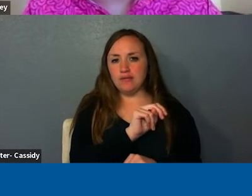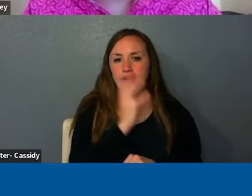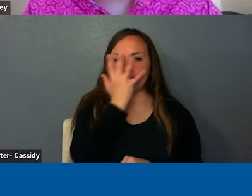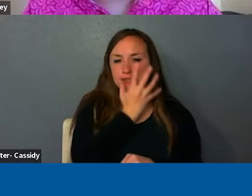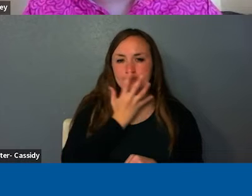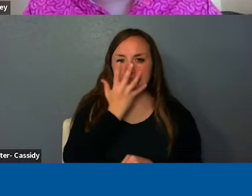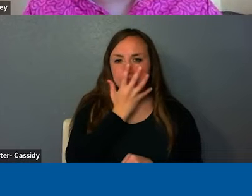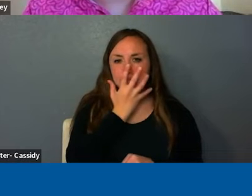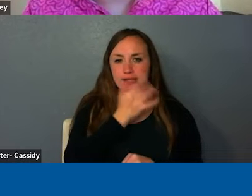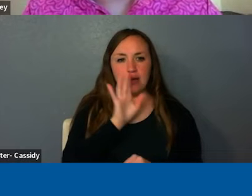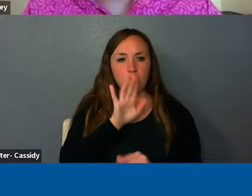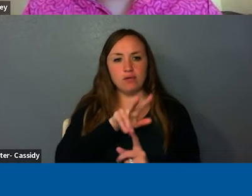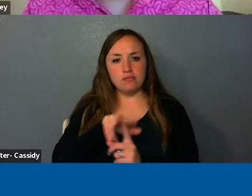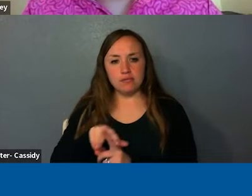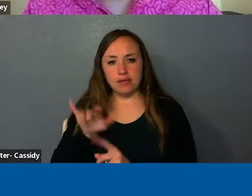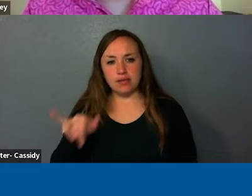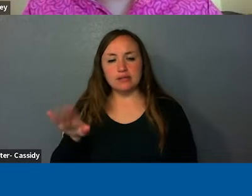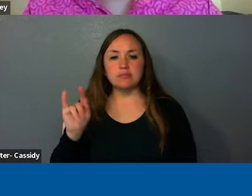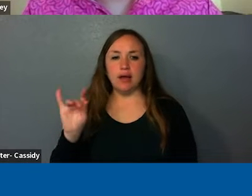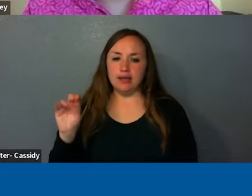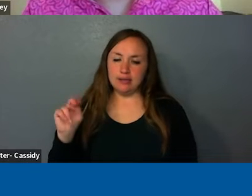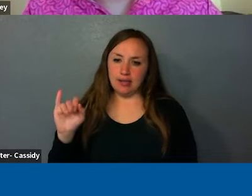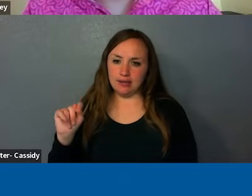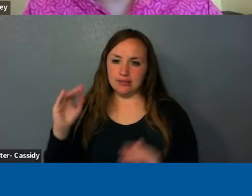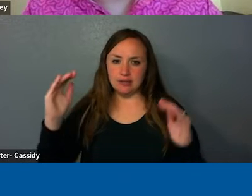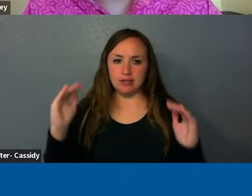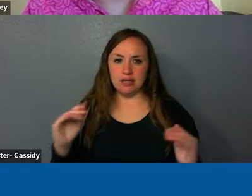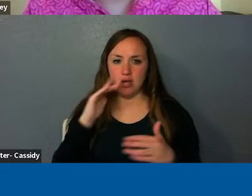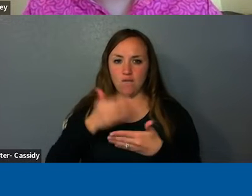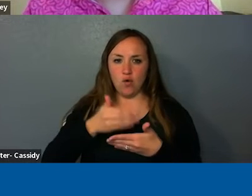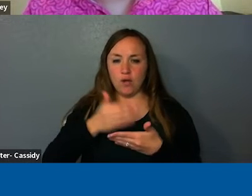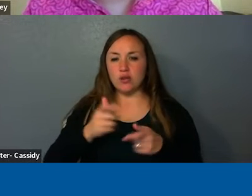and that'll apply to button text and for Window, that'll control background color.